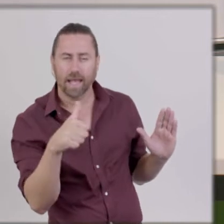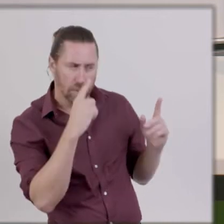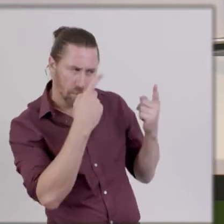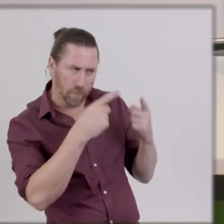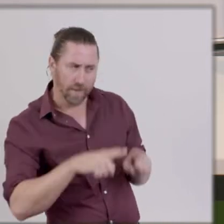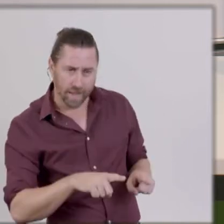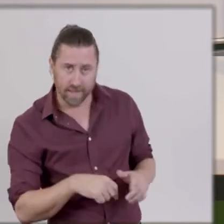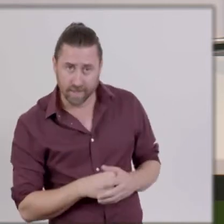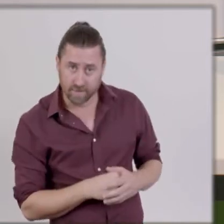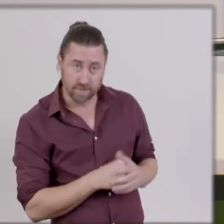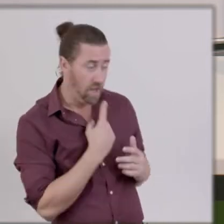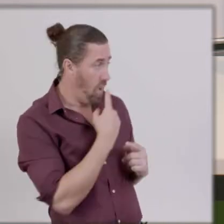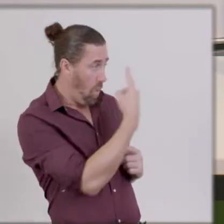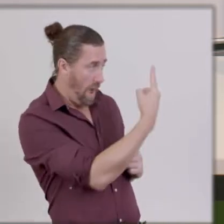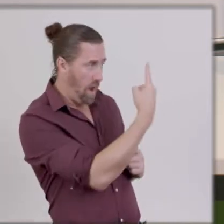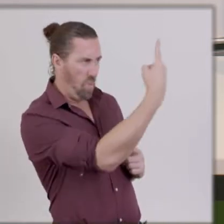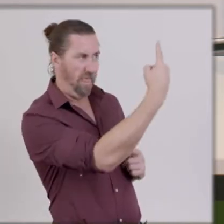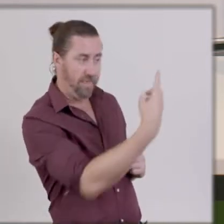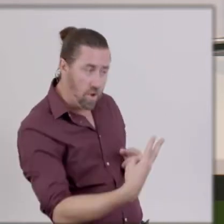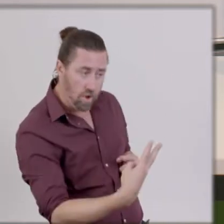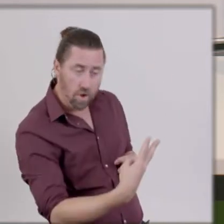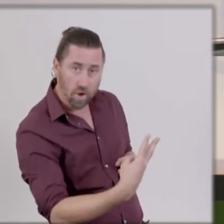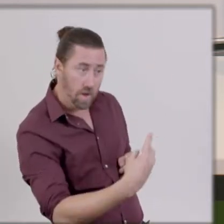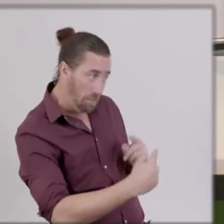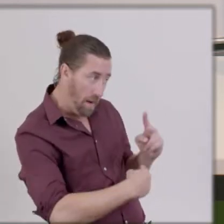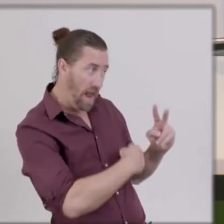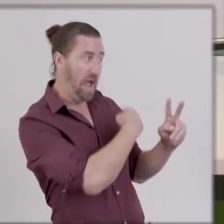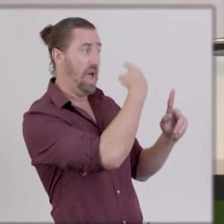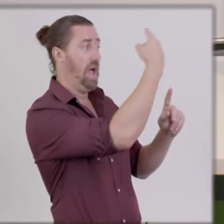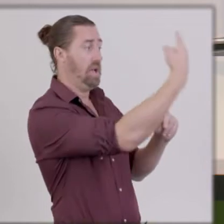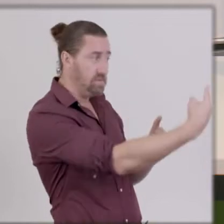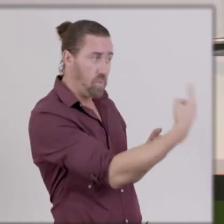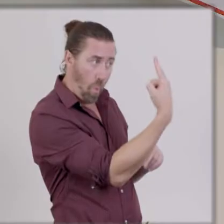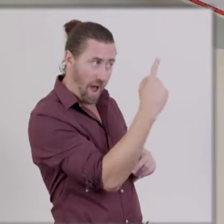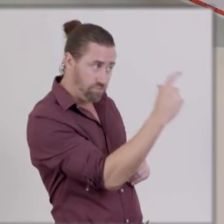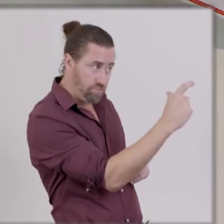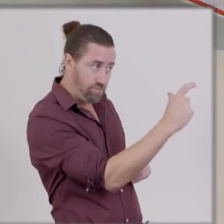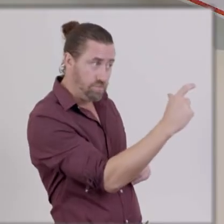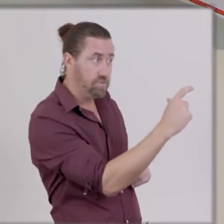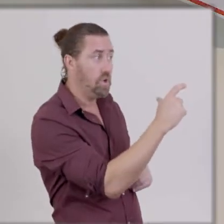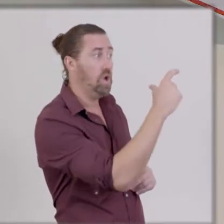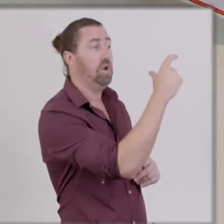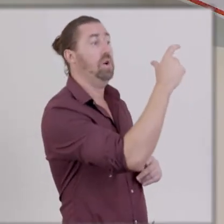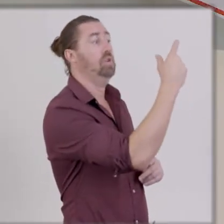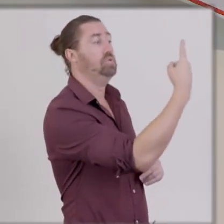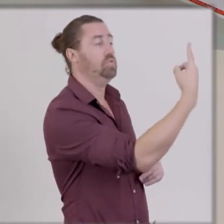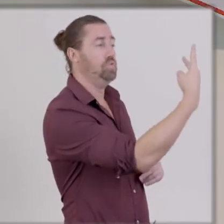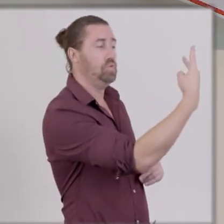We'll start at one and one-third, we'll add on one more whole, which takes us to three-thirds, we'll add on another whole,